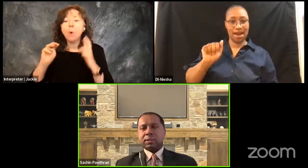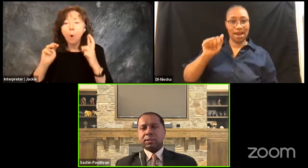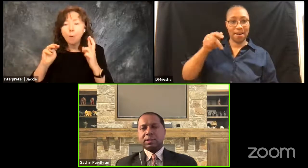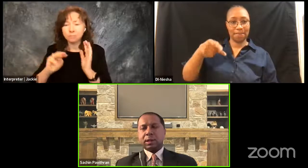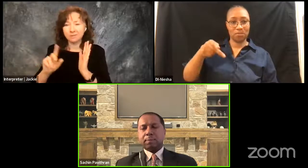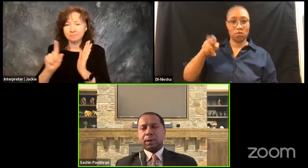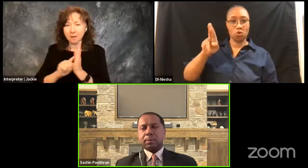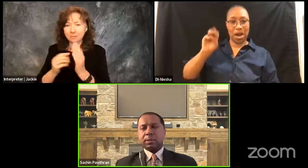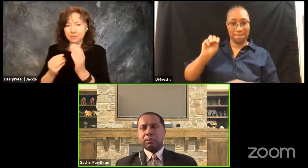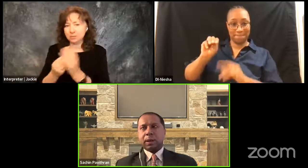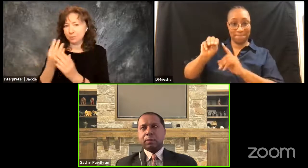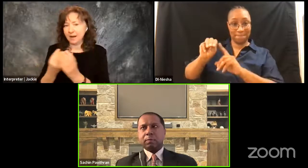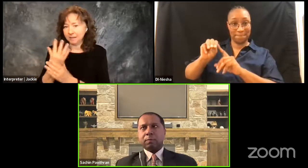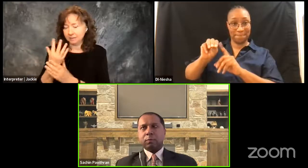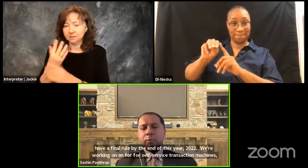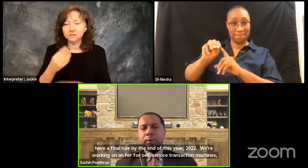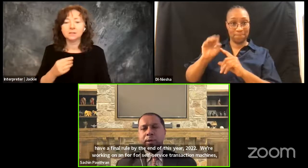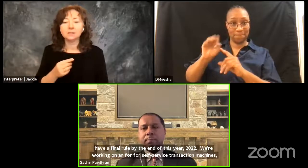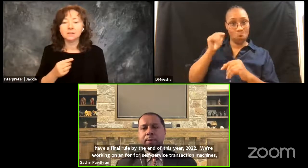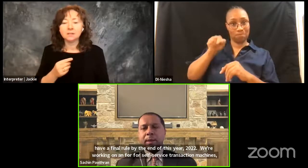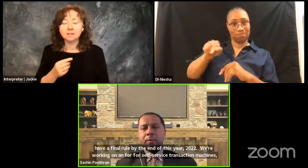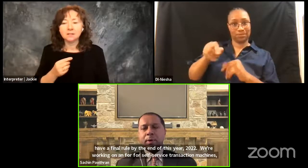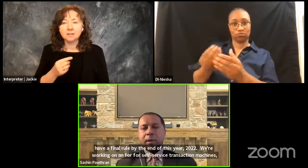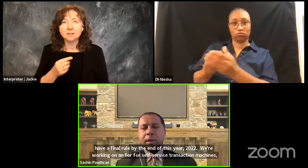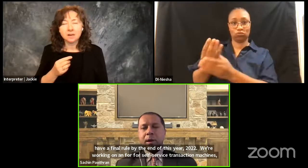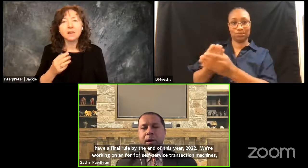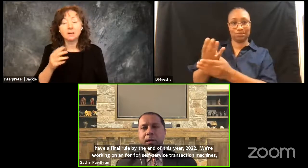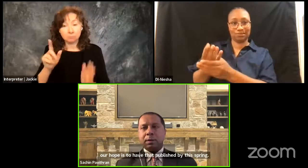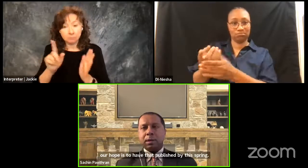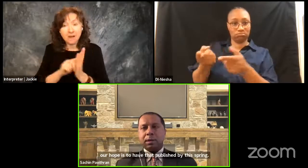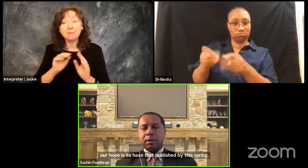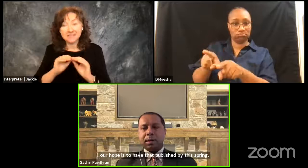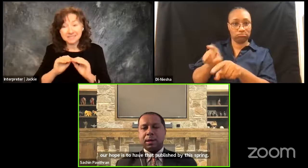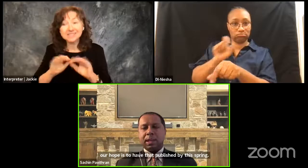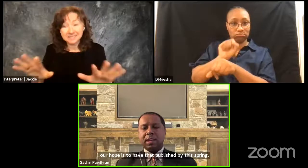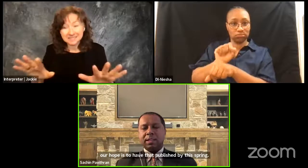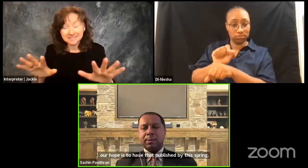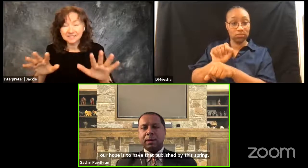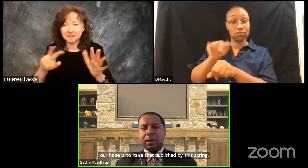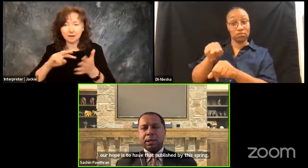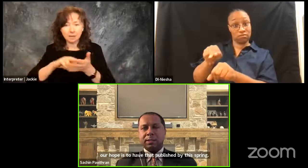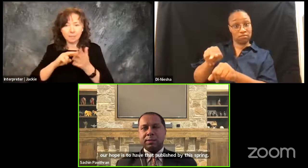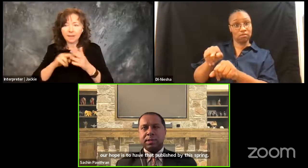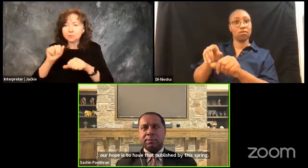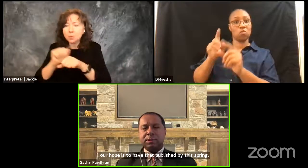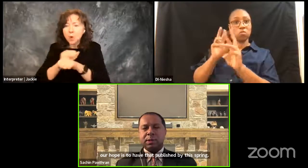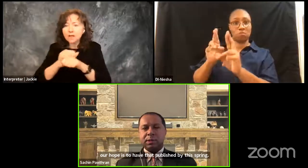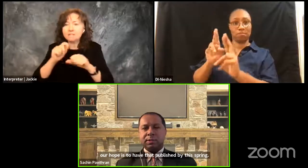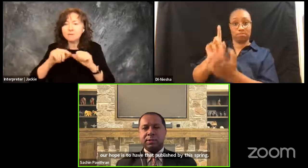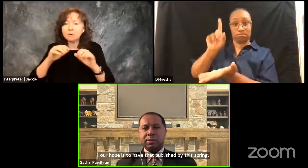Once this is published, it will be working on the accessibility guidelines of self-service